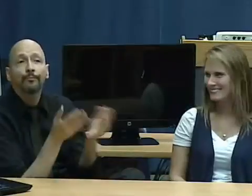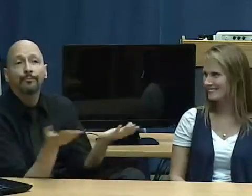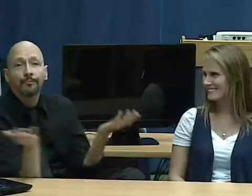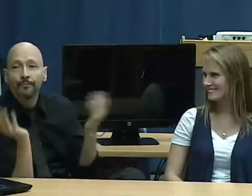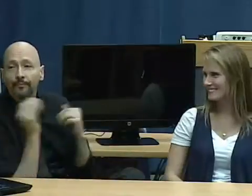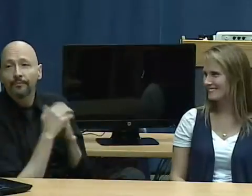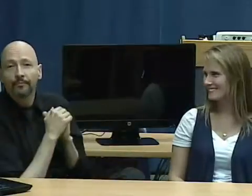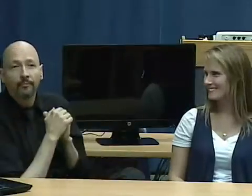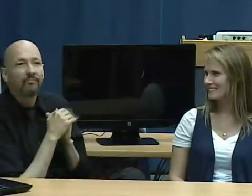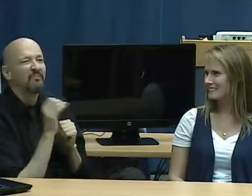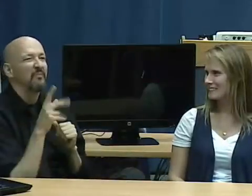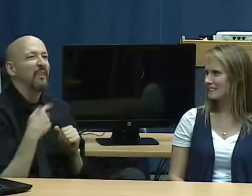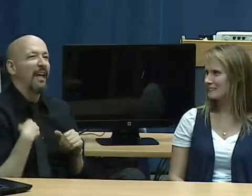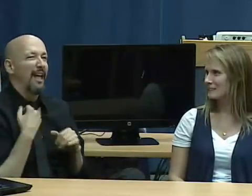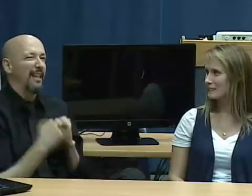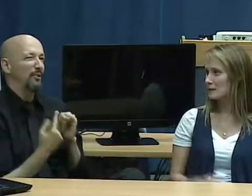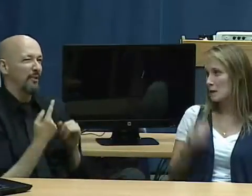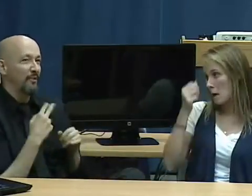Any more? OK, last one. Ready?